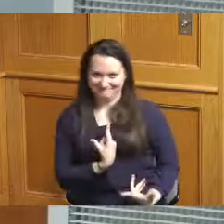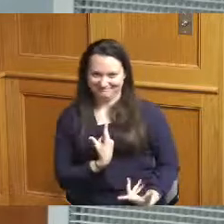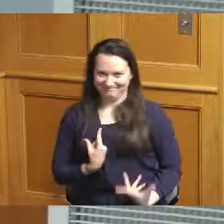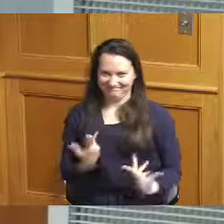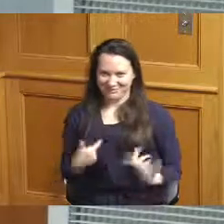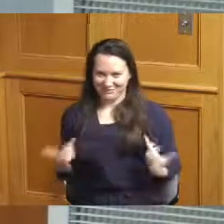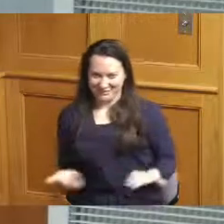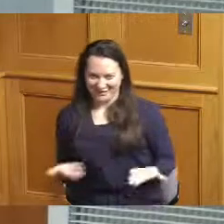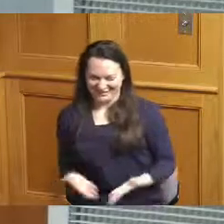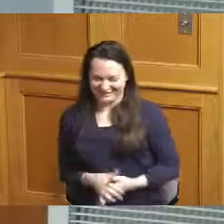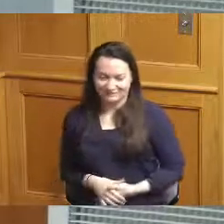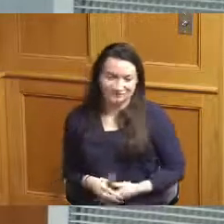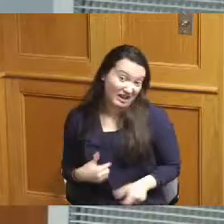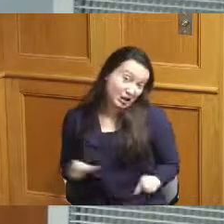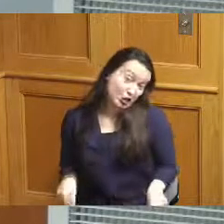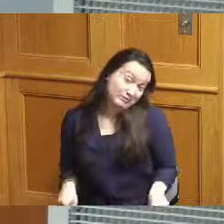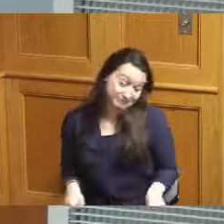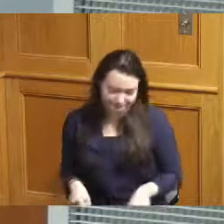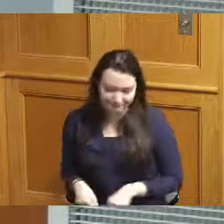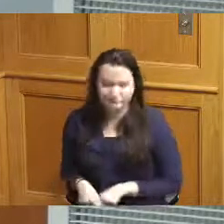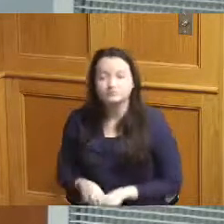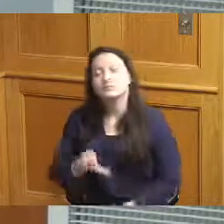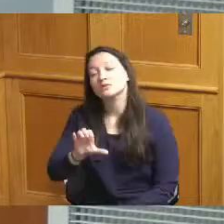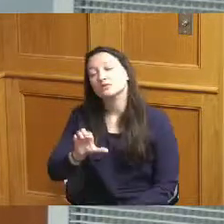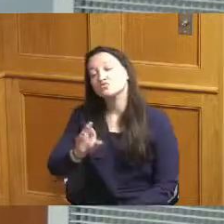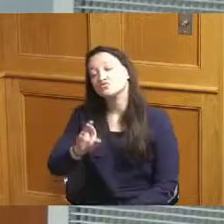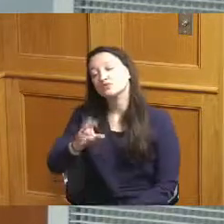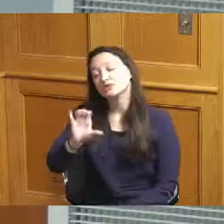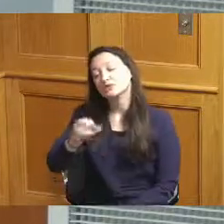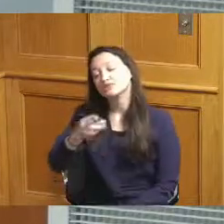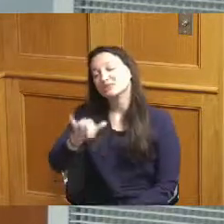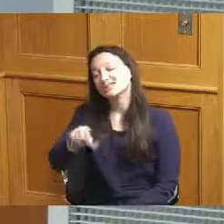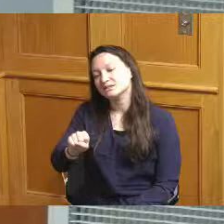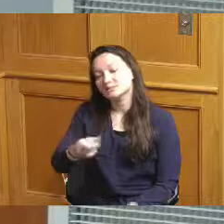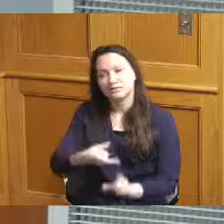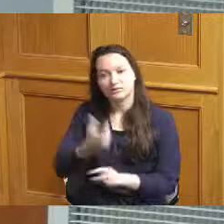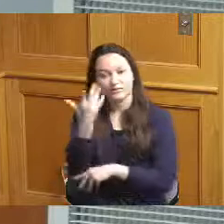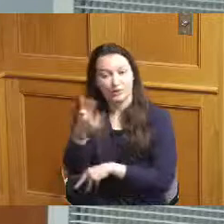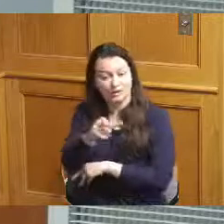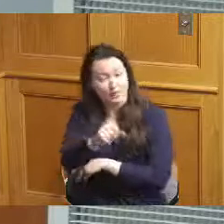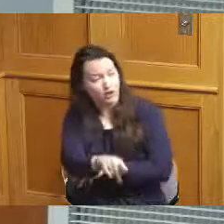the rehab I can't there is a Chris from Forest Park here if you would like to speak Chris